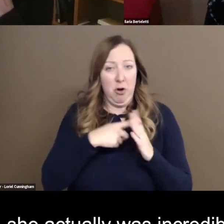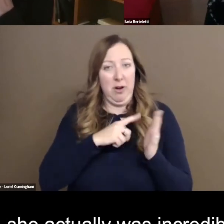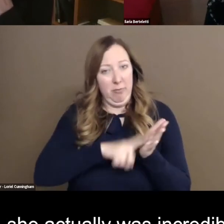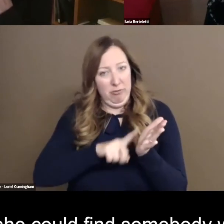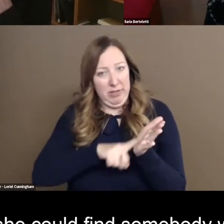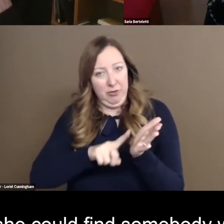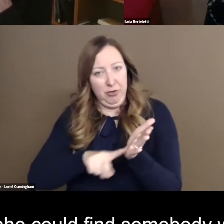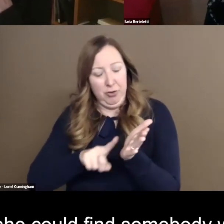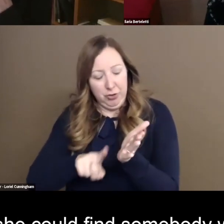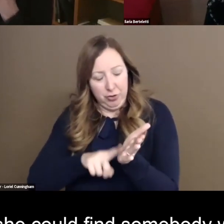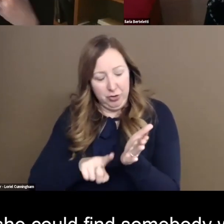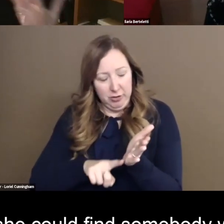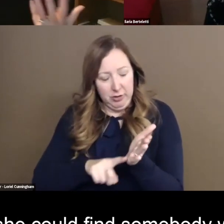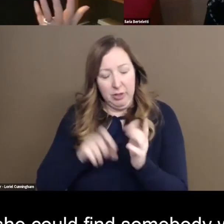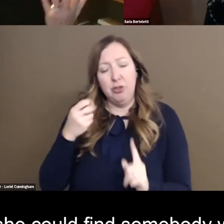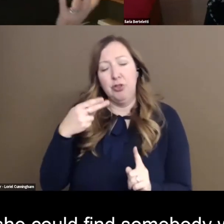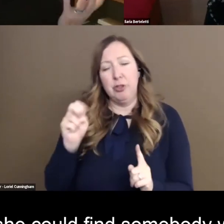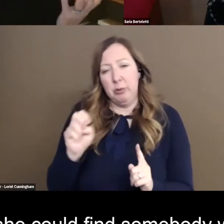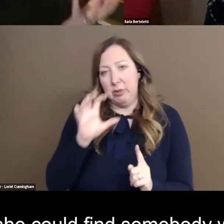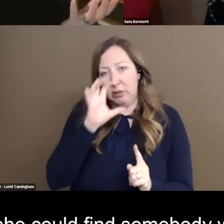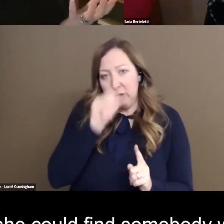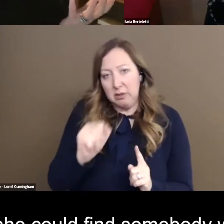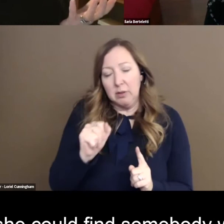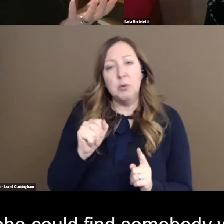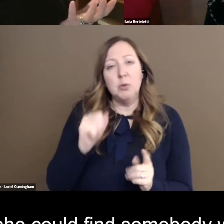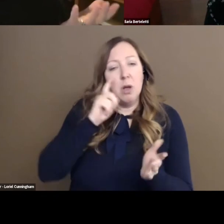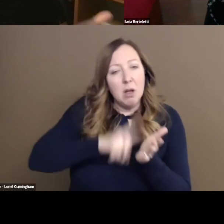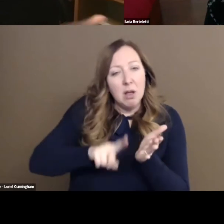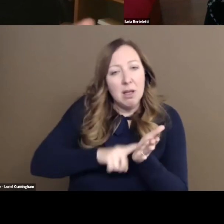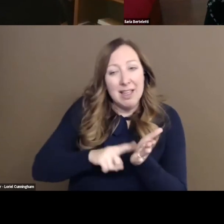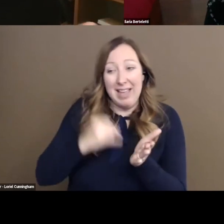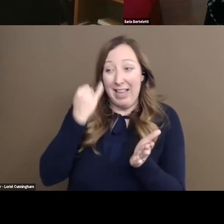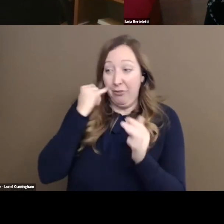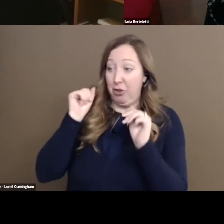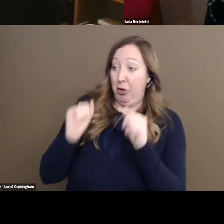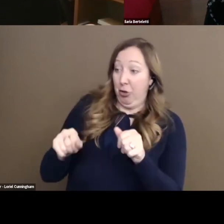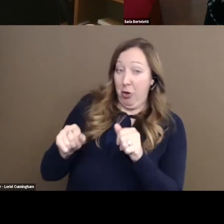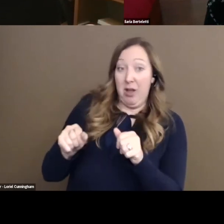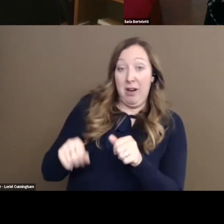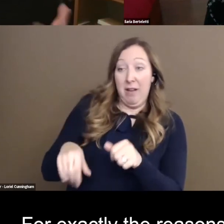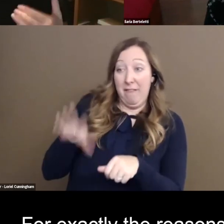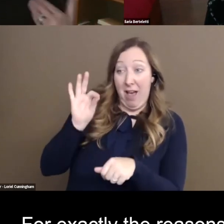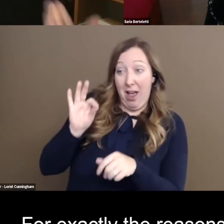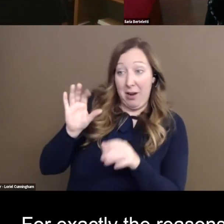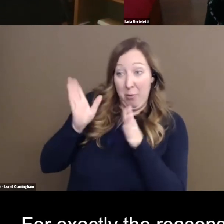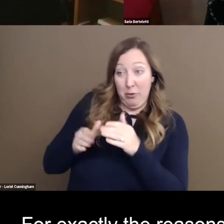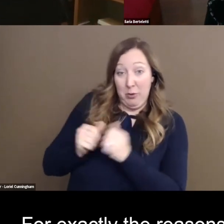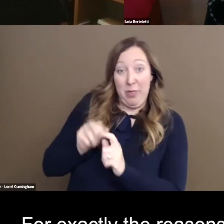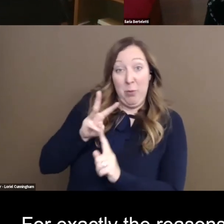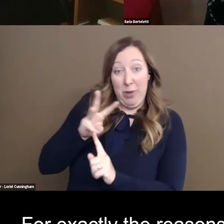interested in in seeing whether she could find somebody who had william syndrome who was also congenitally deaf